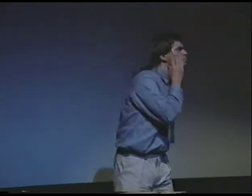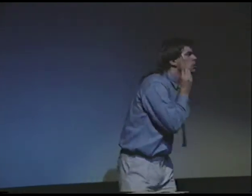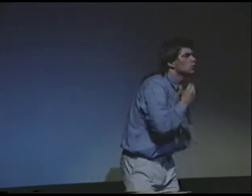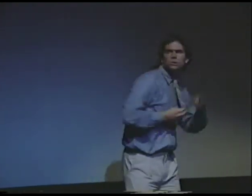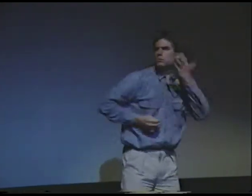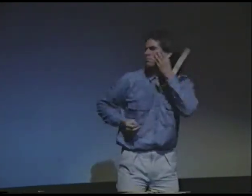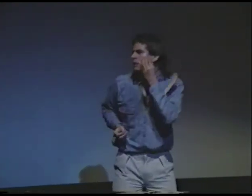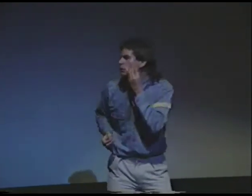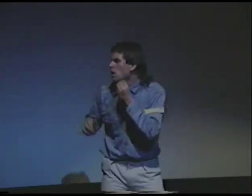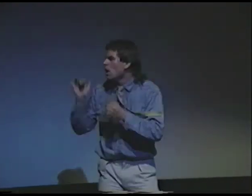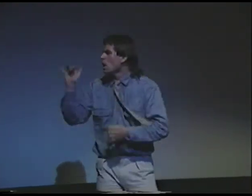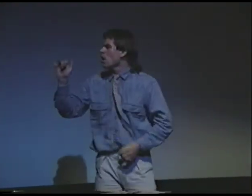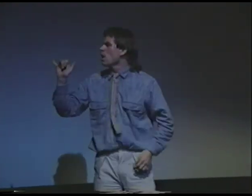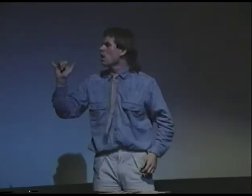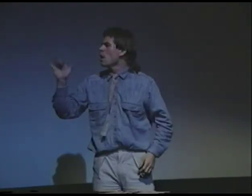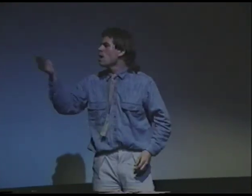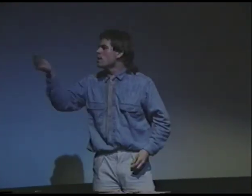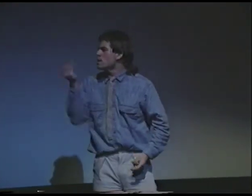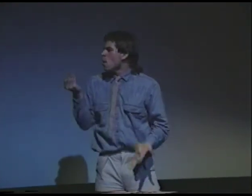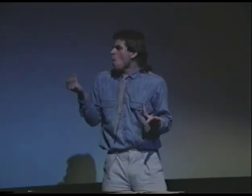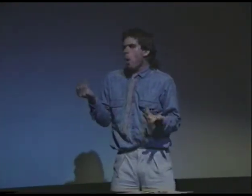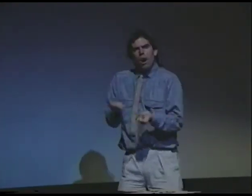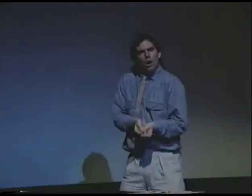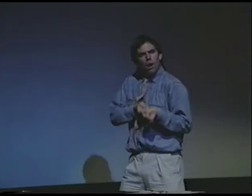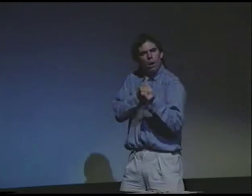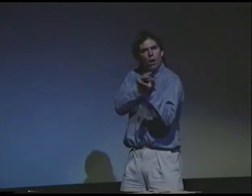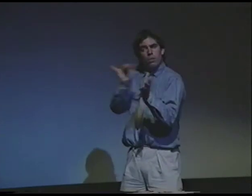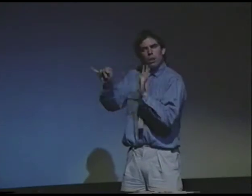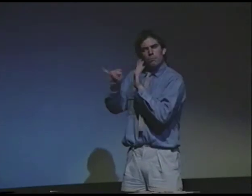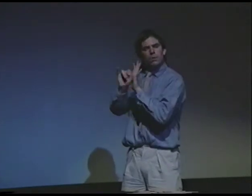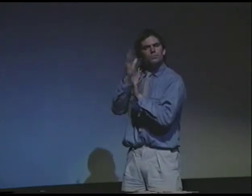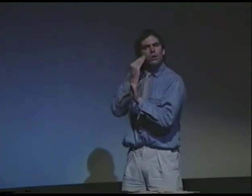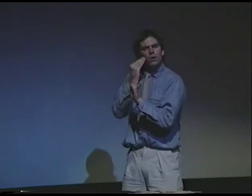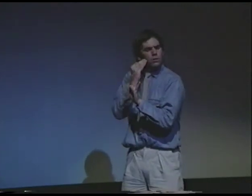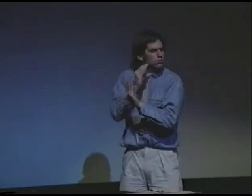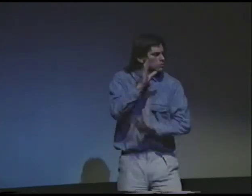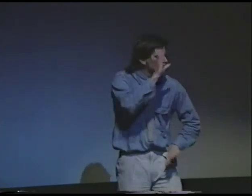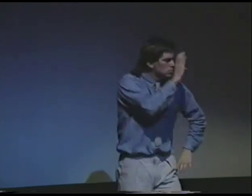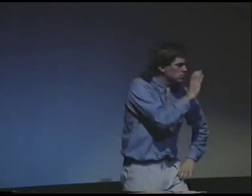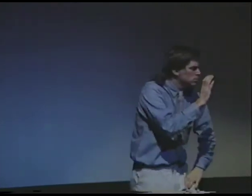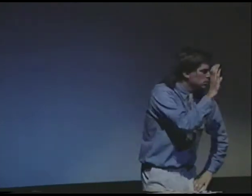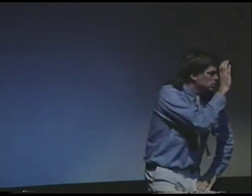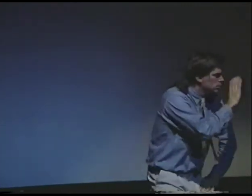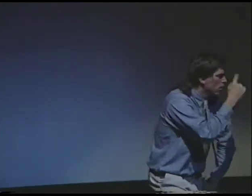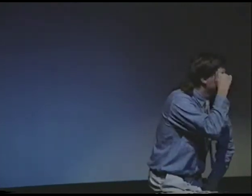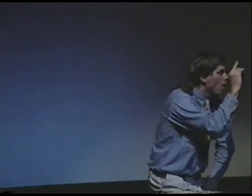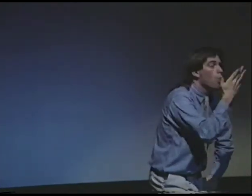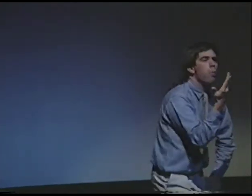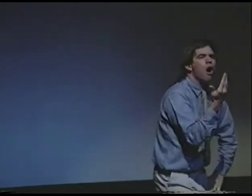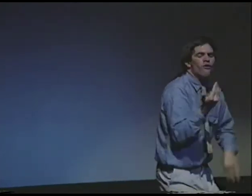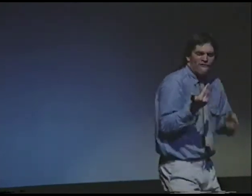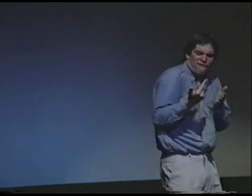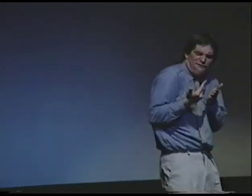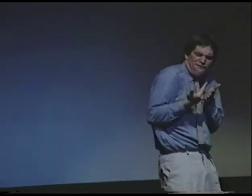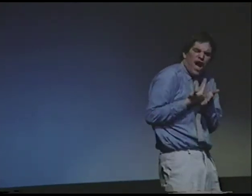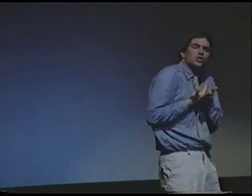there was a-- in general, poets take their experiences and express them through images.